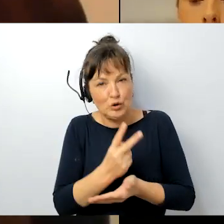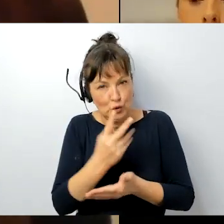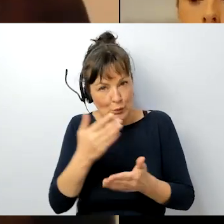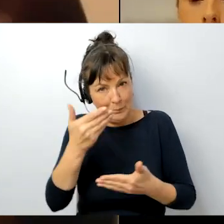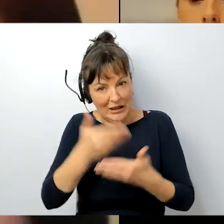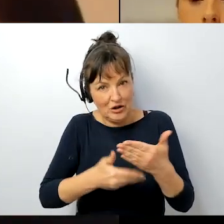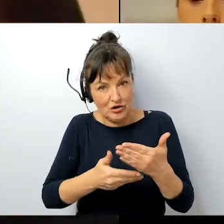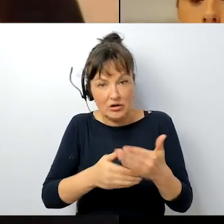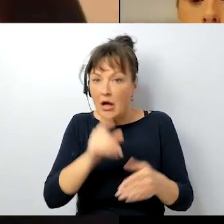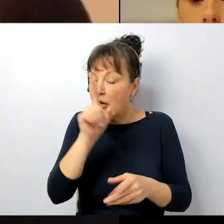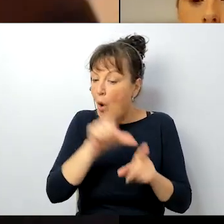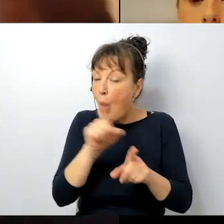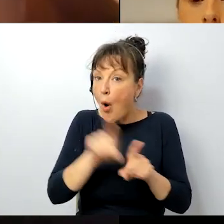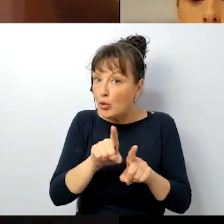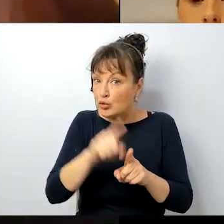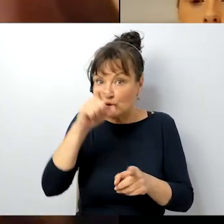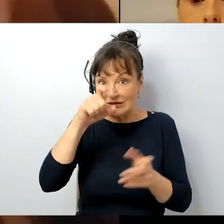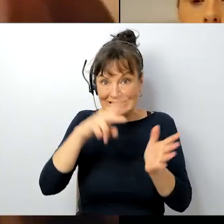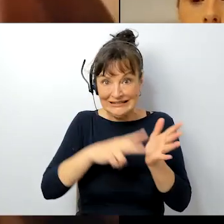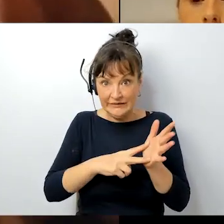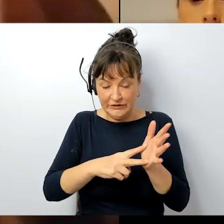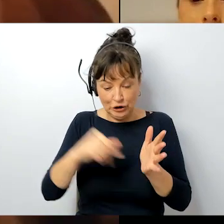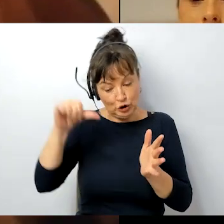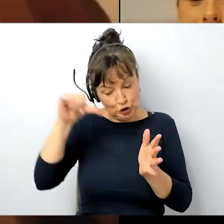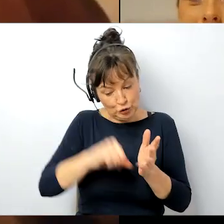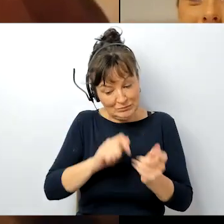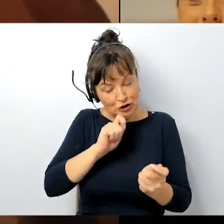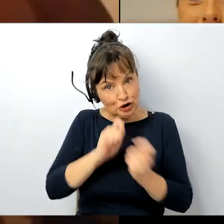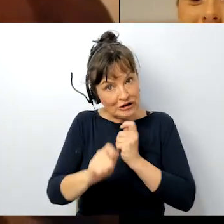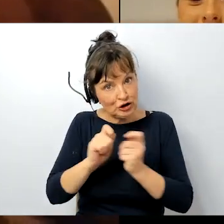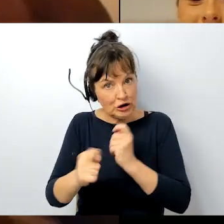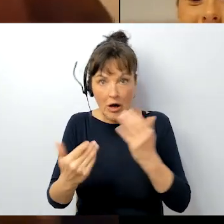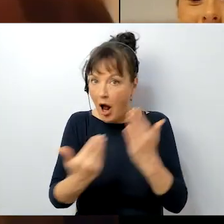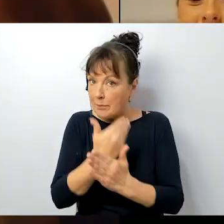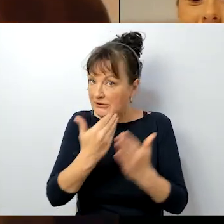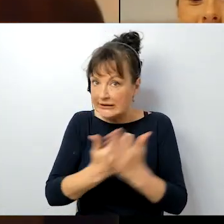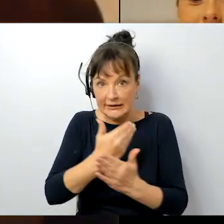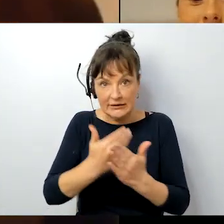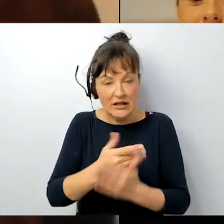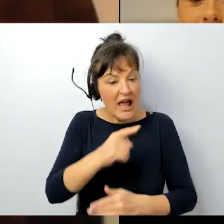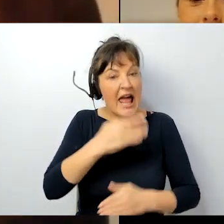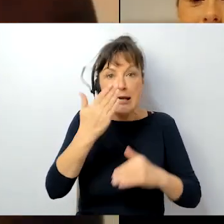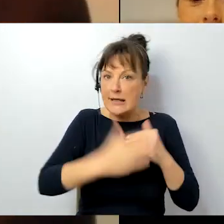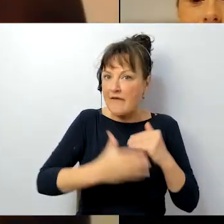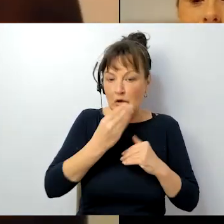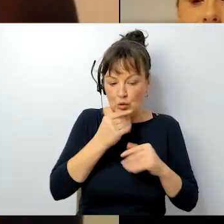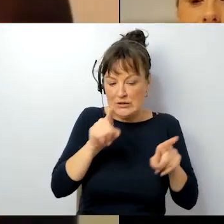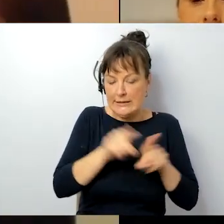is, less than two pages, no matter what size it is - it's not static, it's not saying the same.